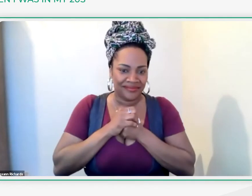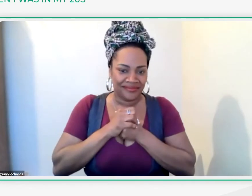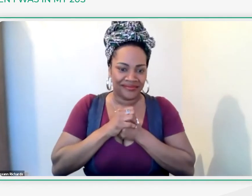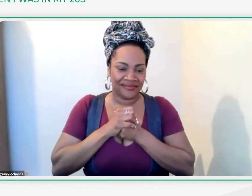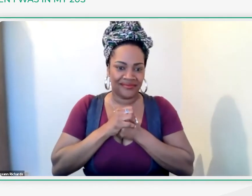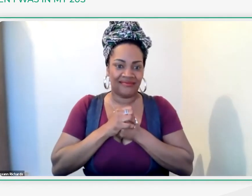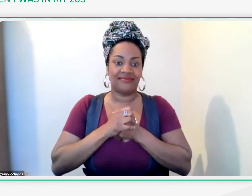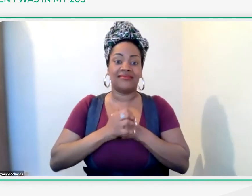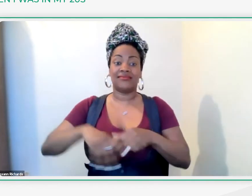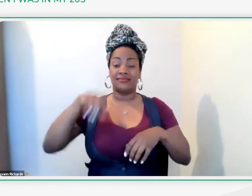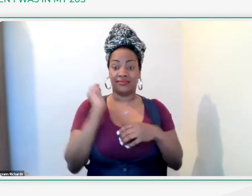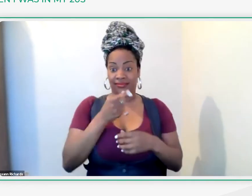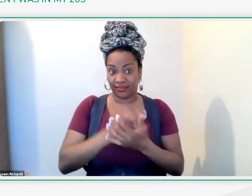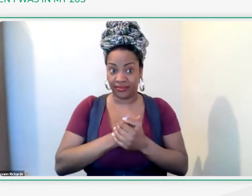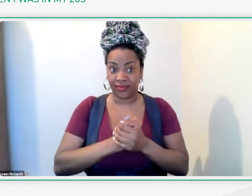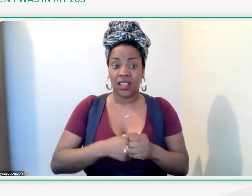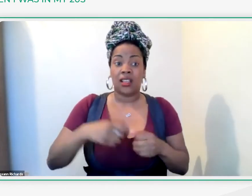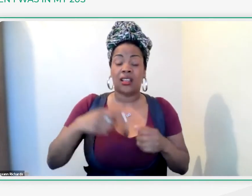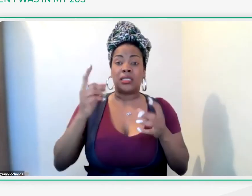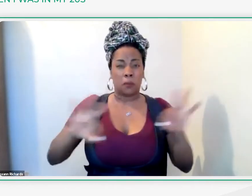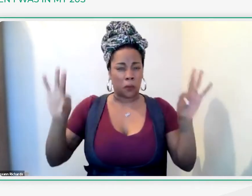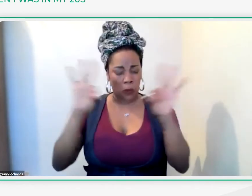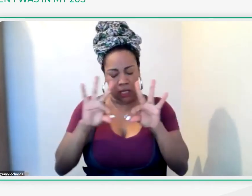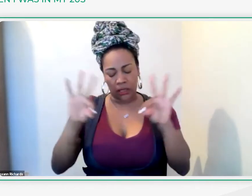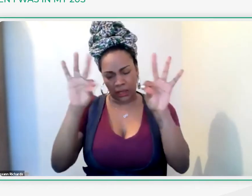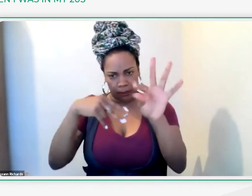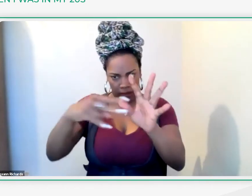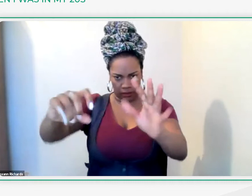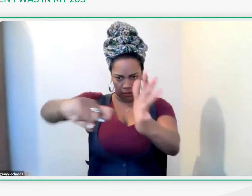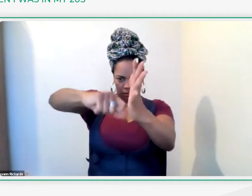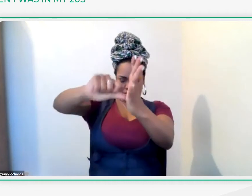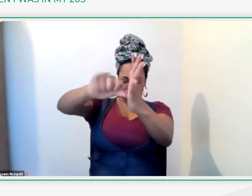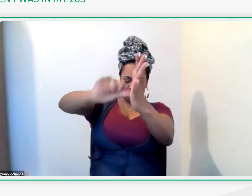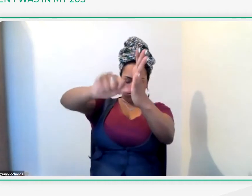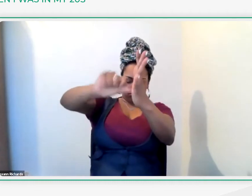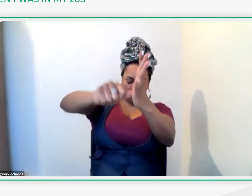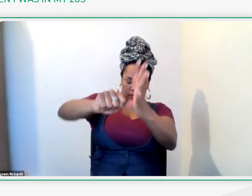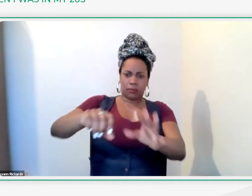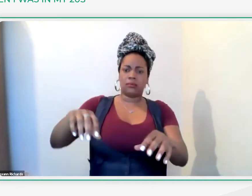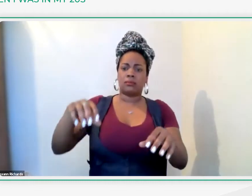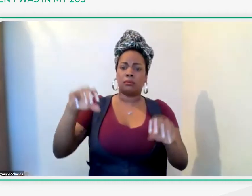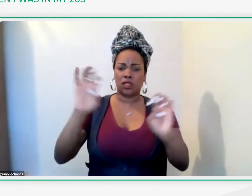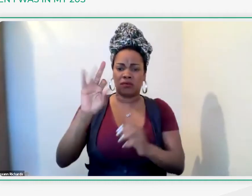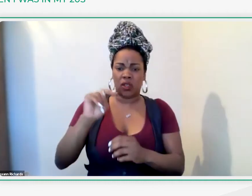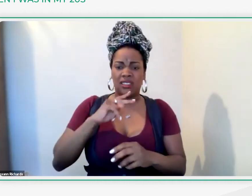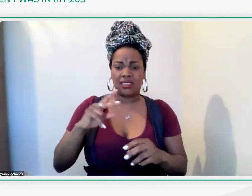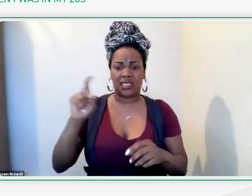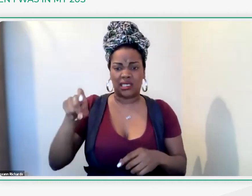And let's see why I mentioned that on the next slide. It is important.